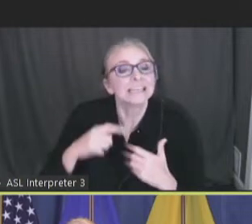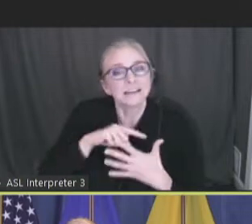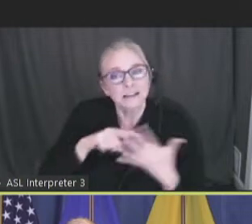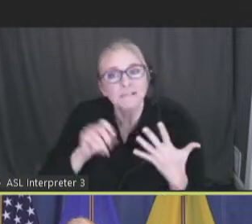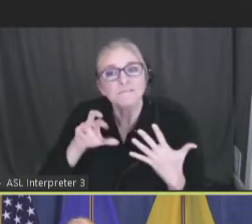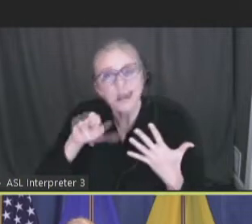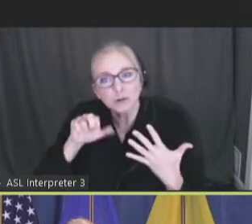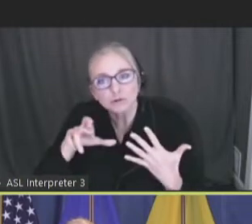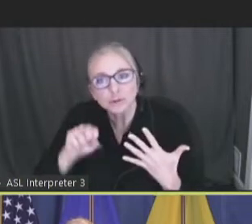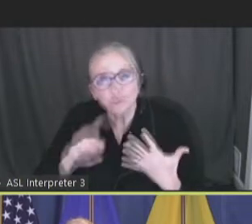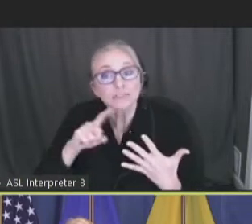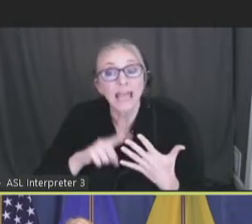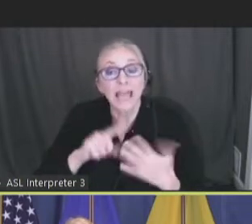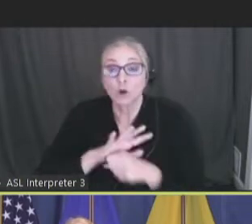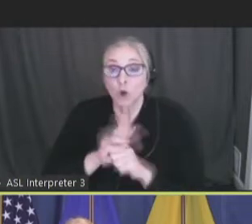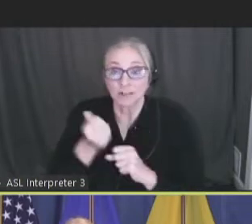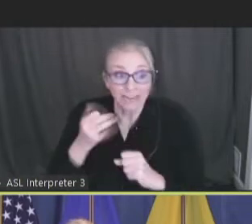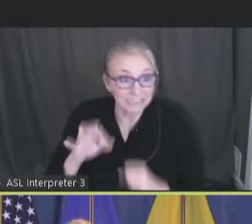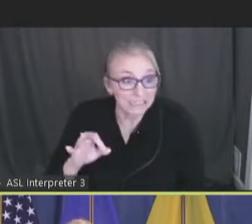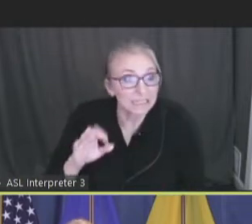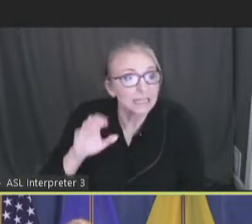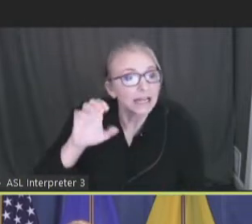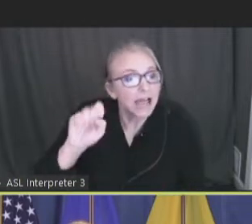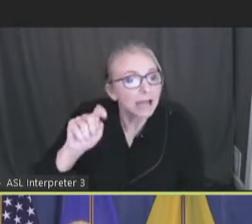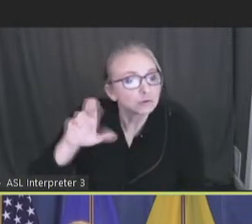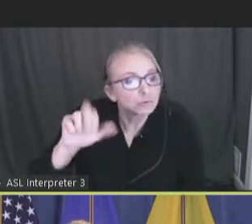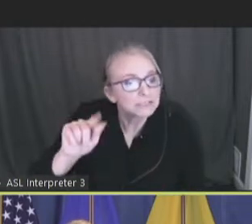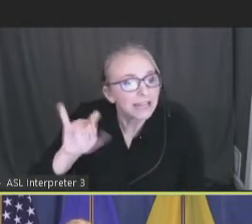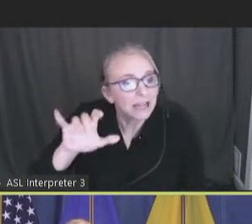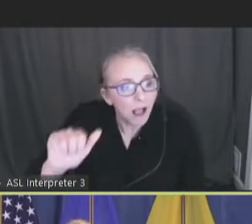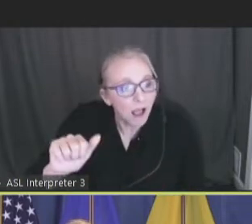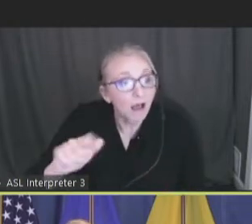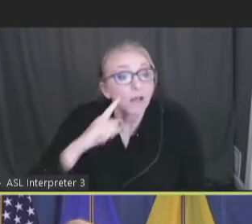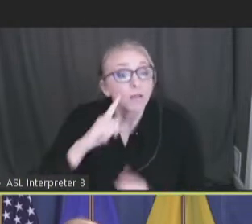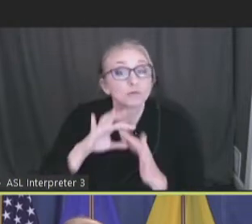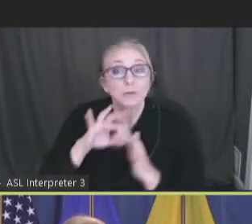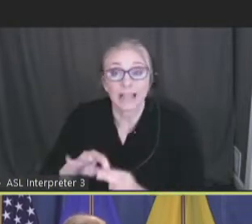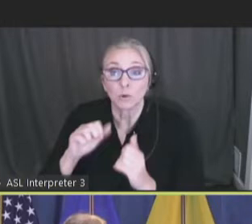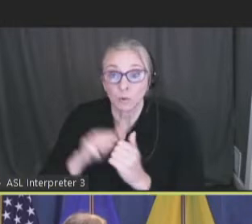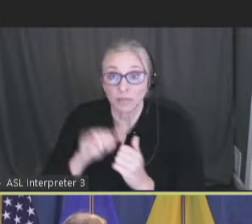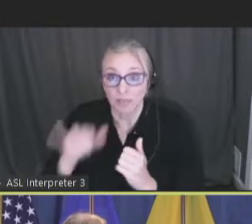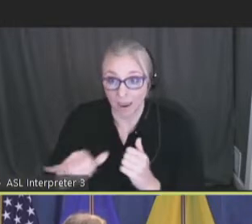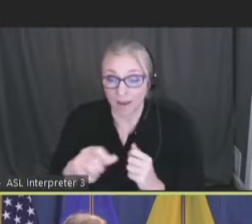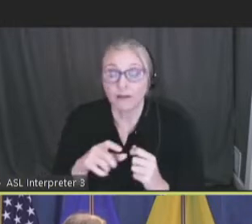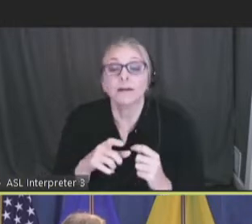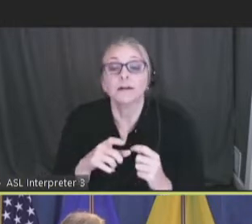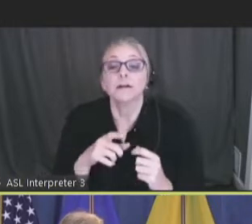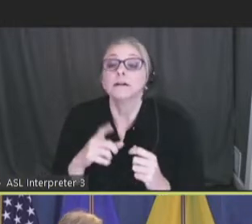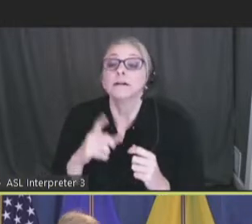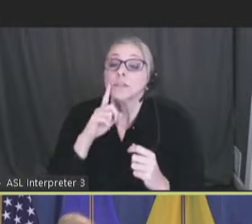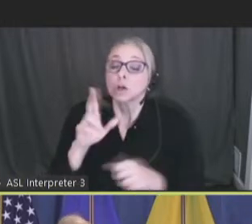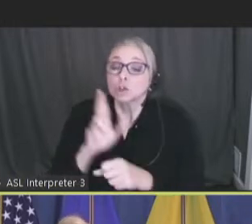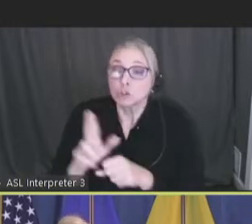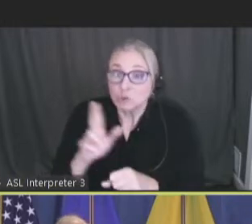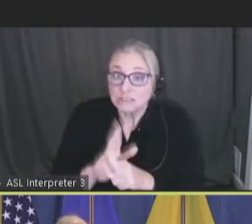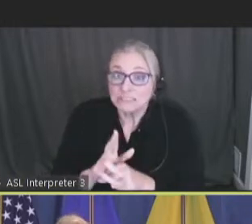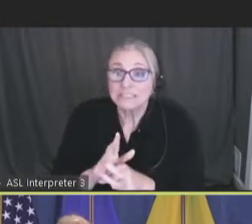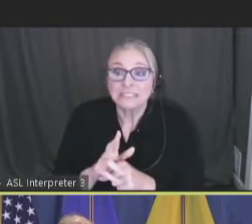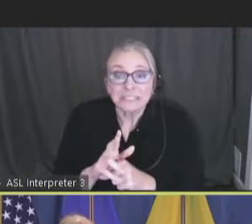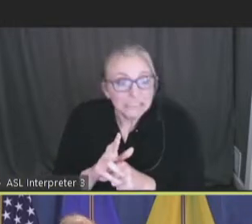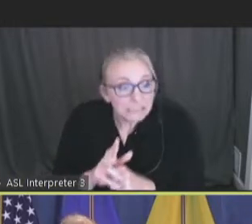and AstraZeneca, which was related vaccines, we know all about them. We are using inserts based on